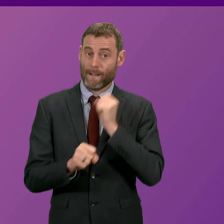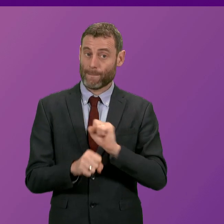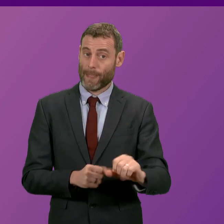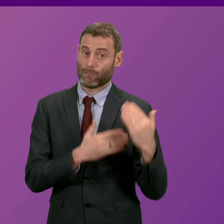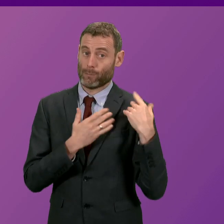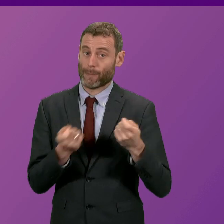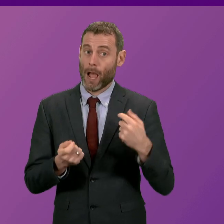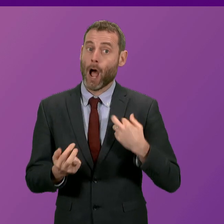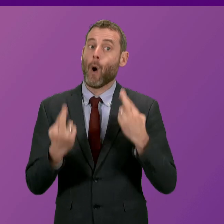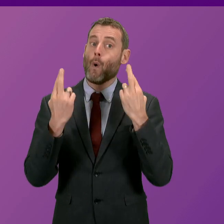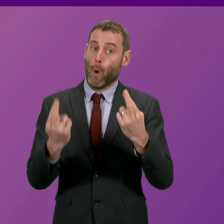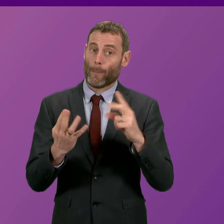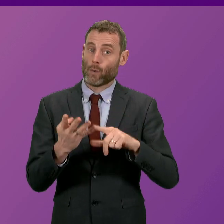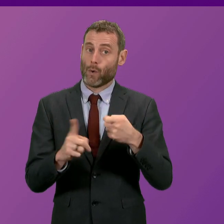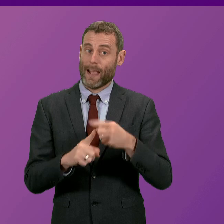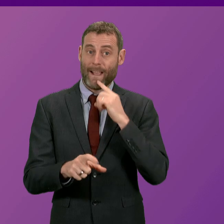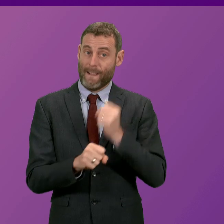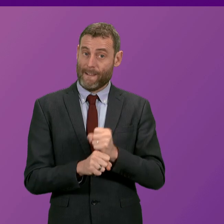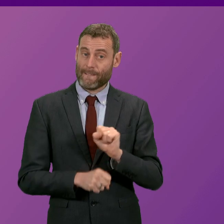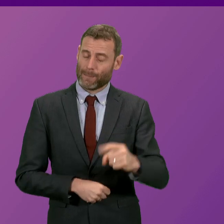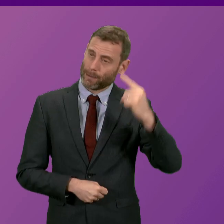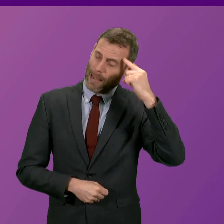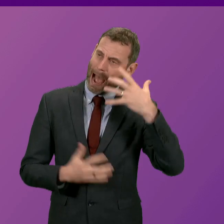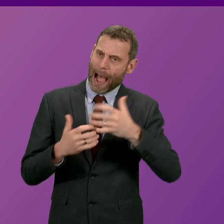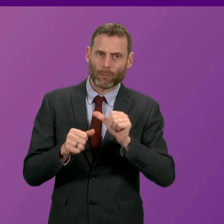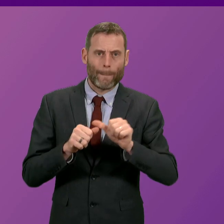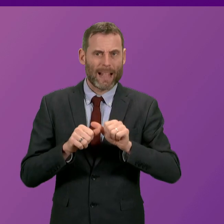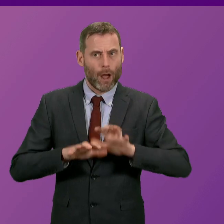United Kingdom Government is able to improve the performance in grid connection so that